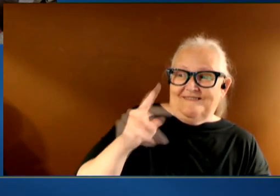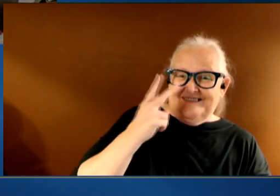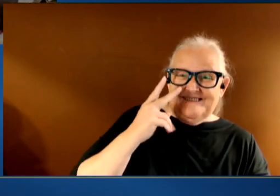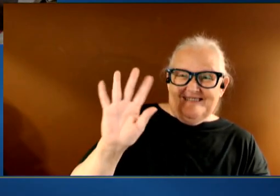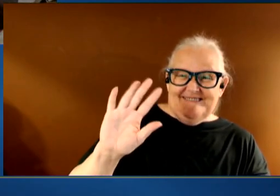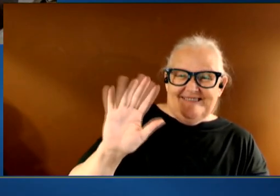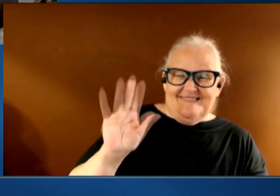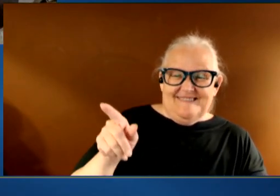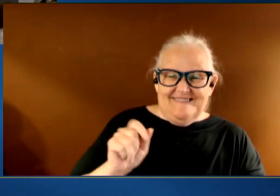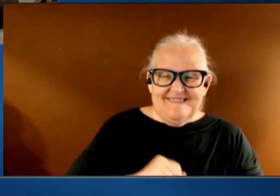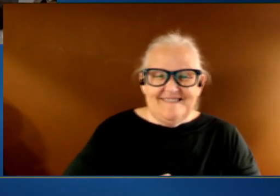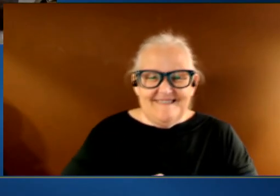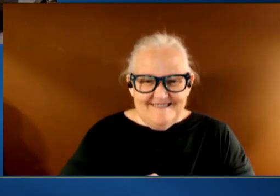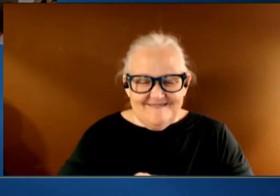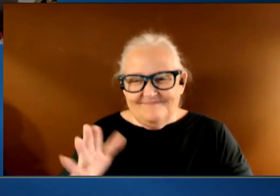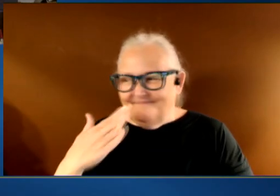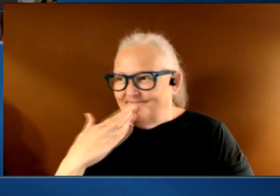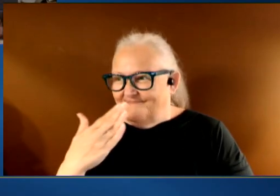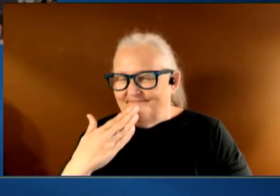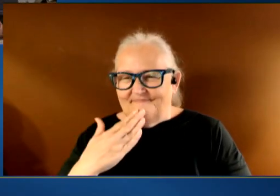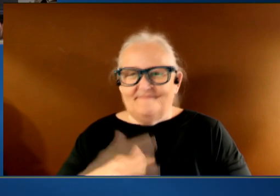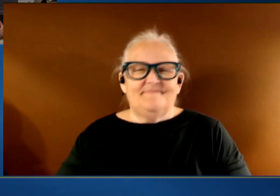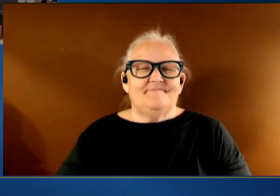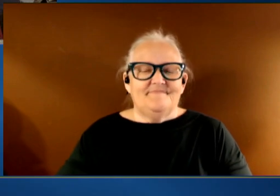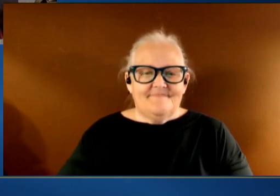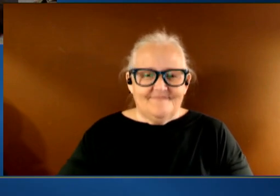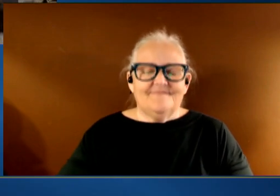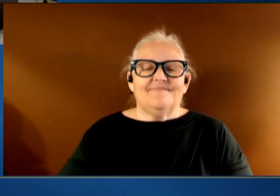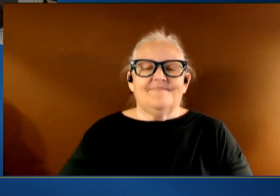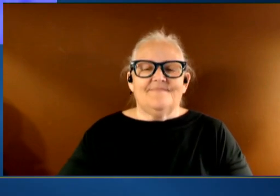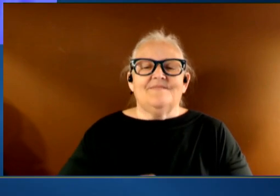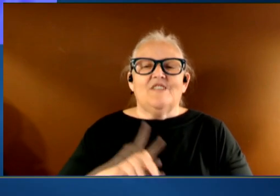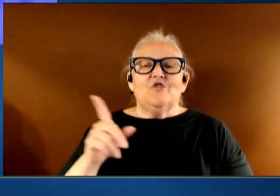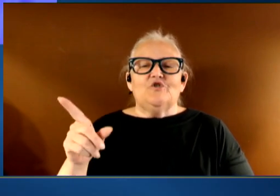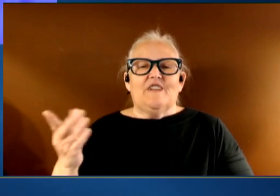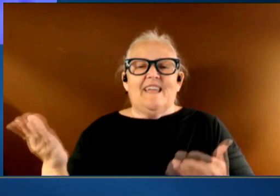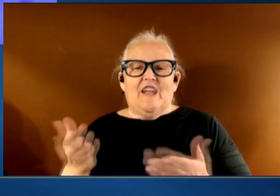Thank you, Simone. Simone is here with her mother, Nakia [spelled phonetically], and her father,